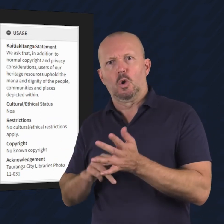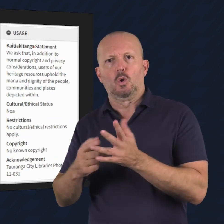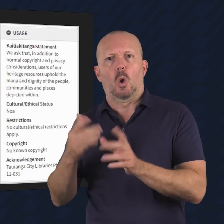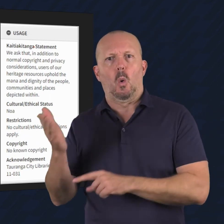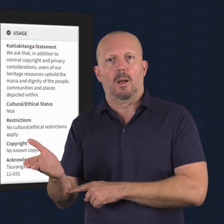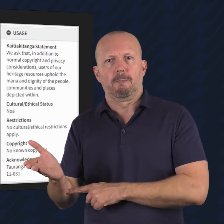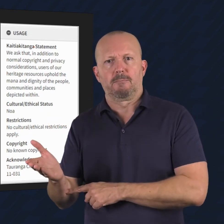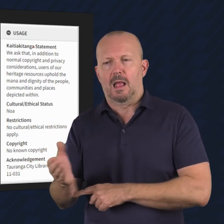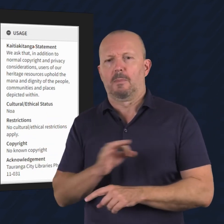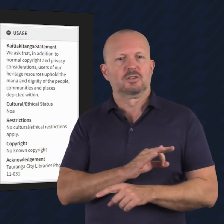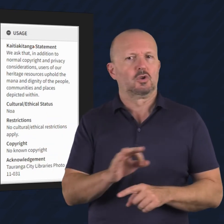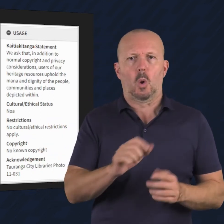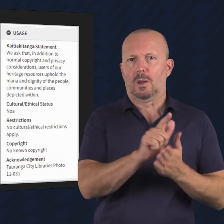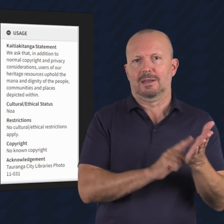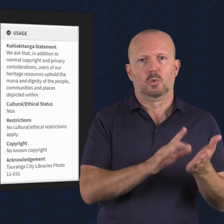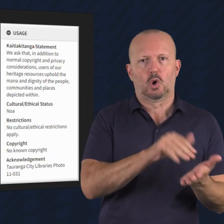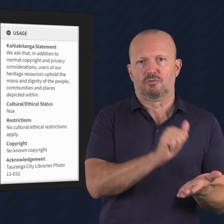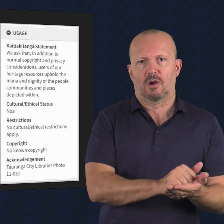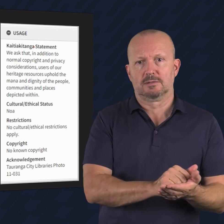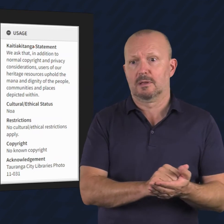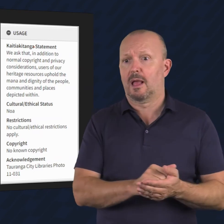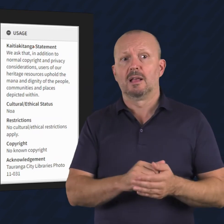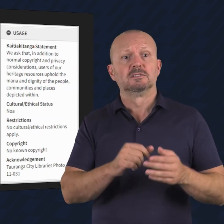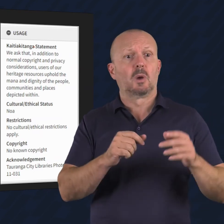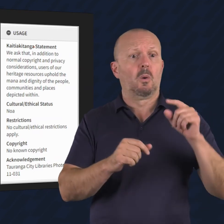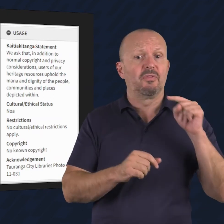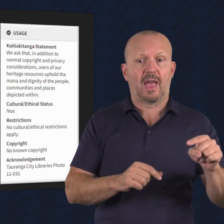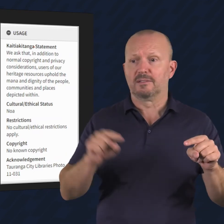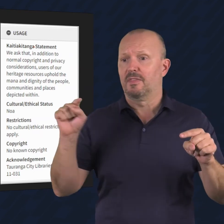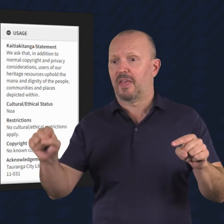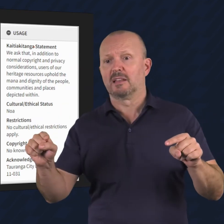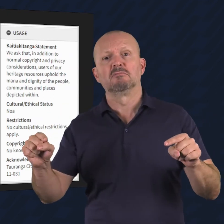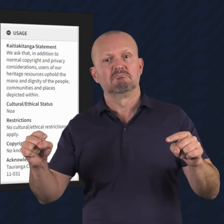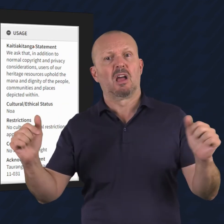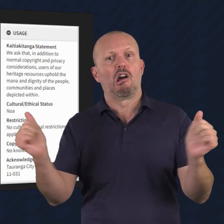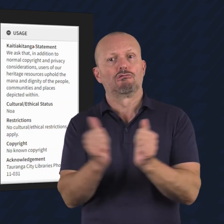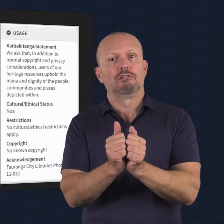and because there is no interaction between the two fields, the restrictions field simply says,